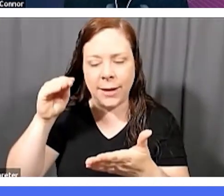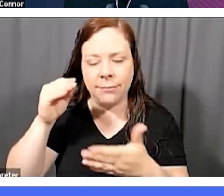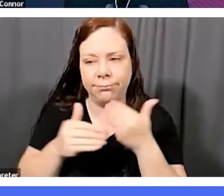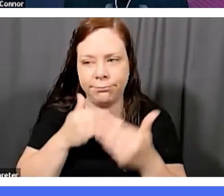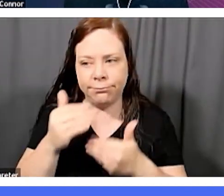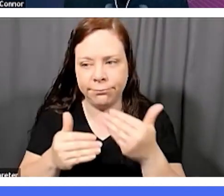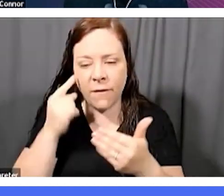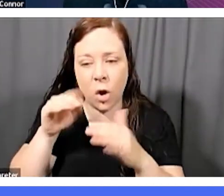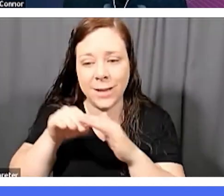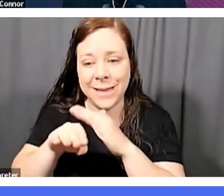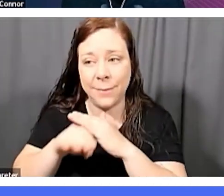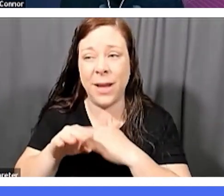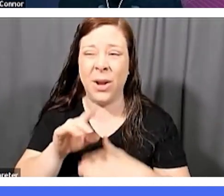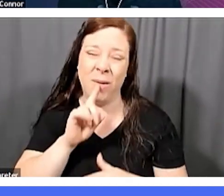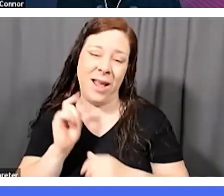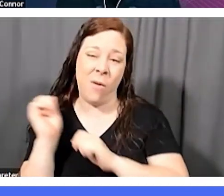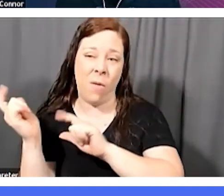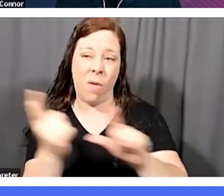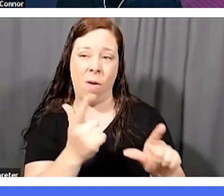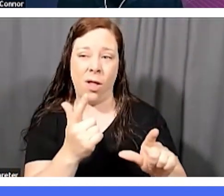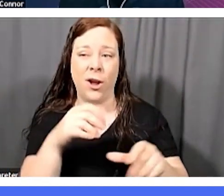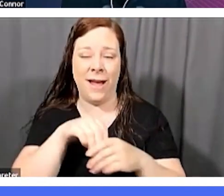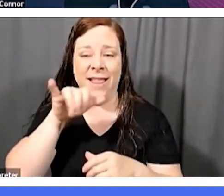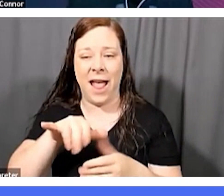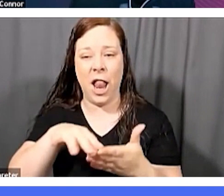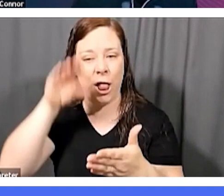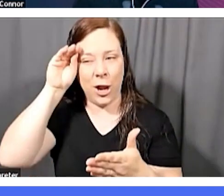Actually, we're all in that learning state when it comes to accessibility.